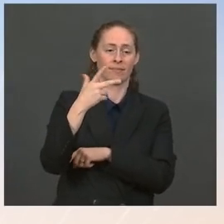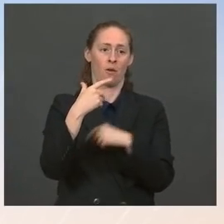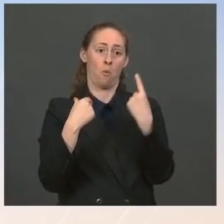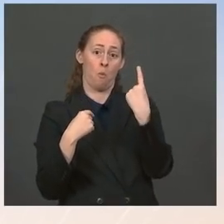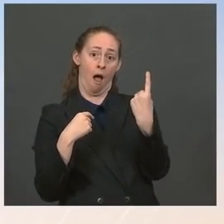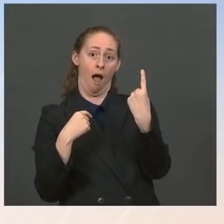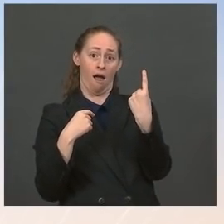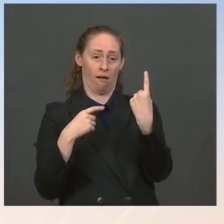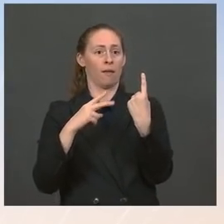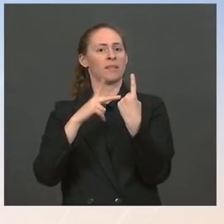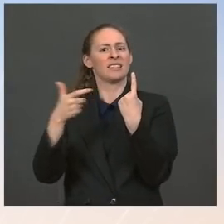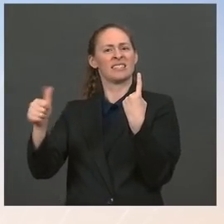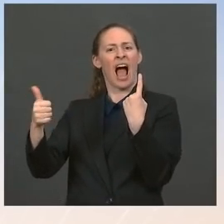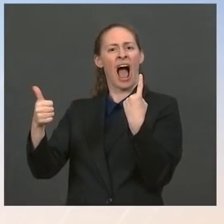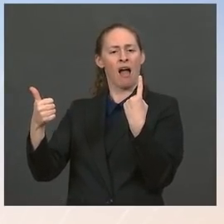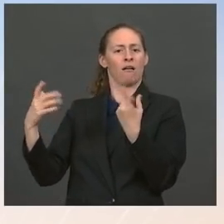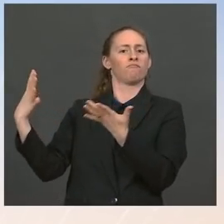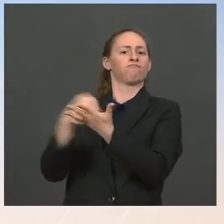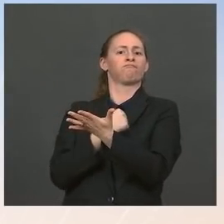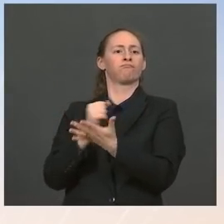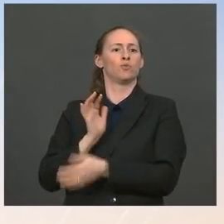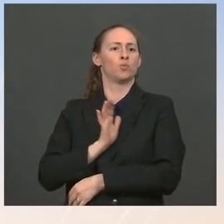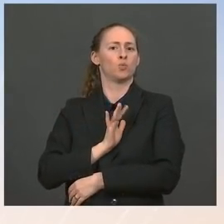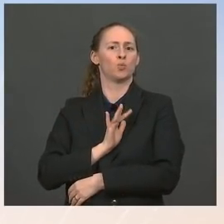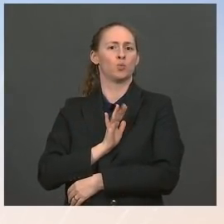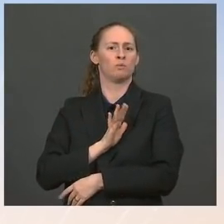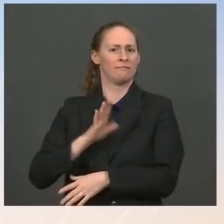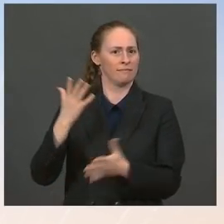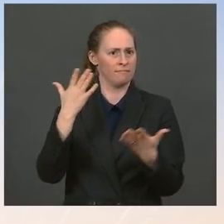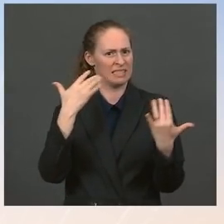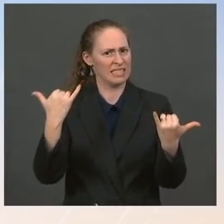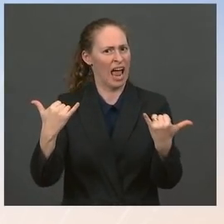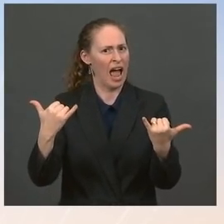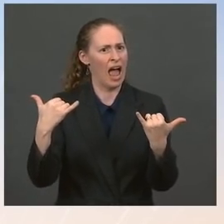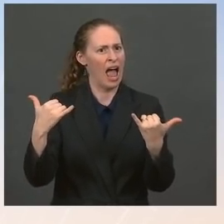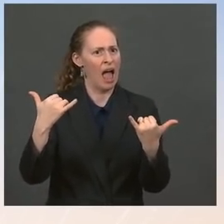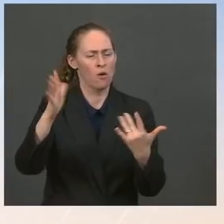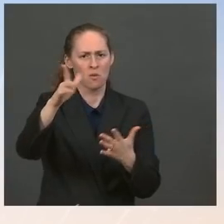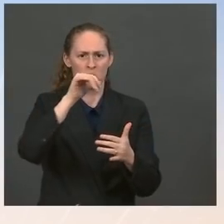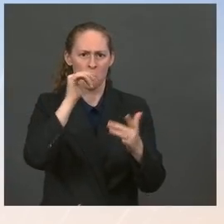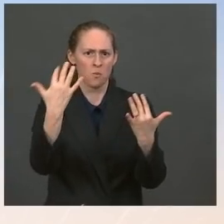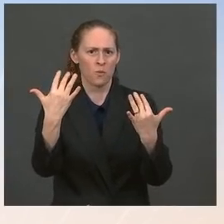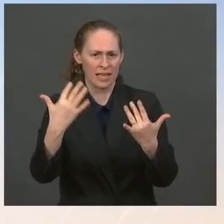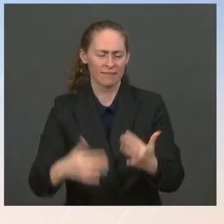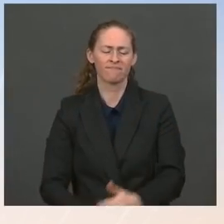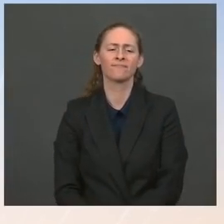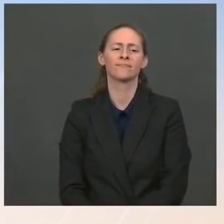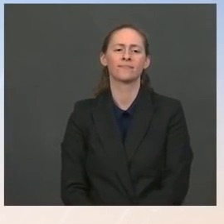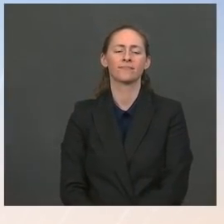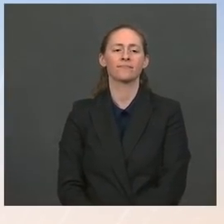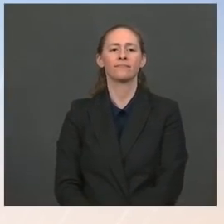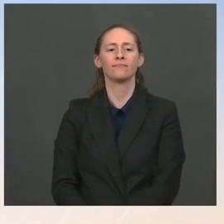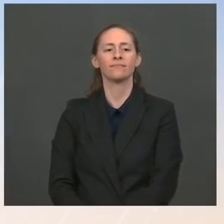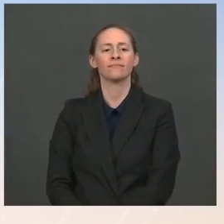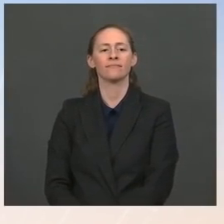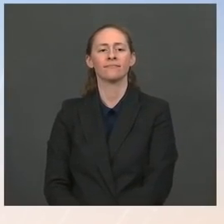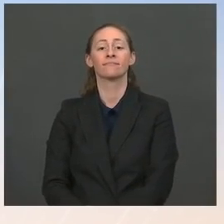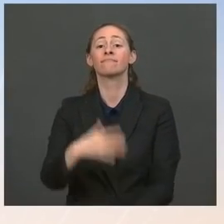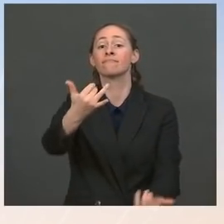that we can use in very direct ways to address the issues of our time. I'll give you an example from the INFRA round of grants that happened earlier this year.